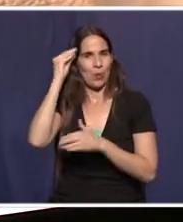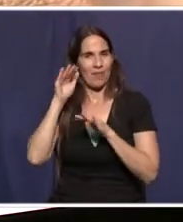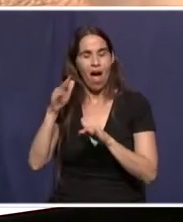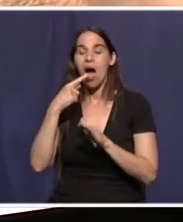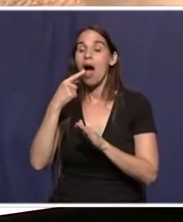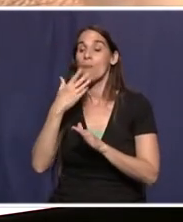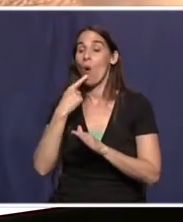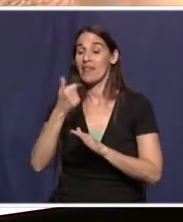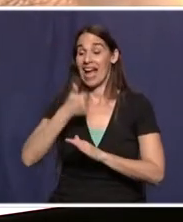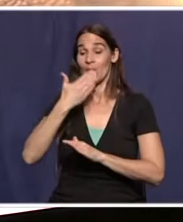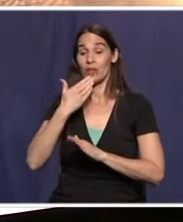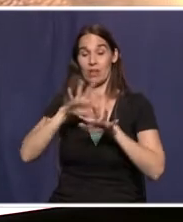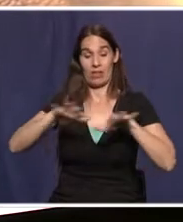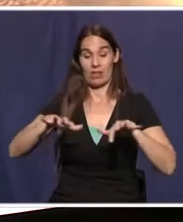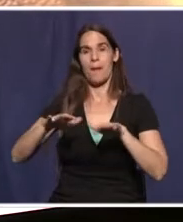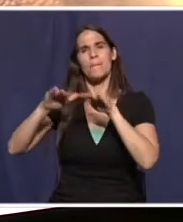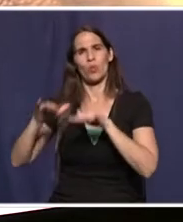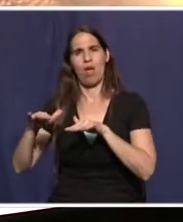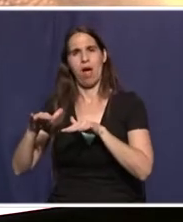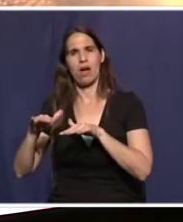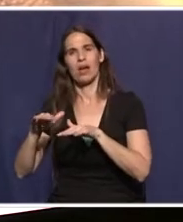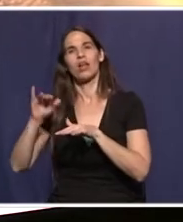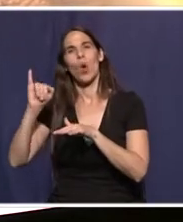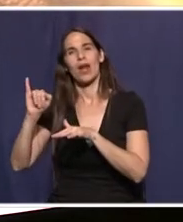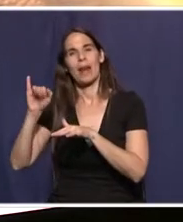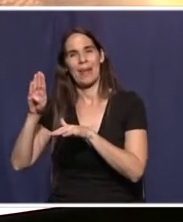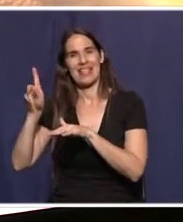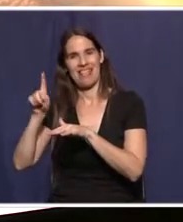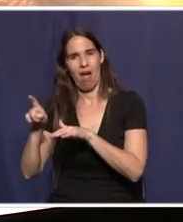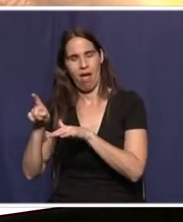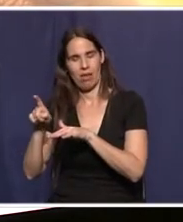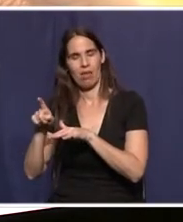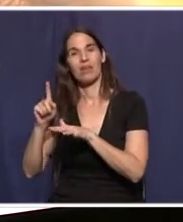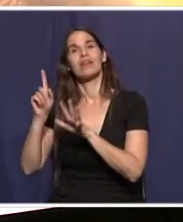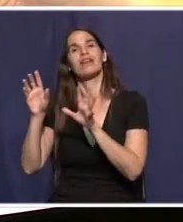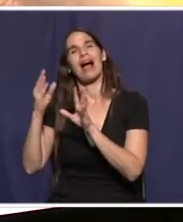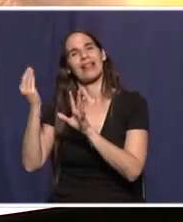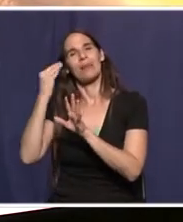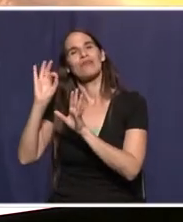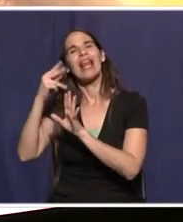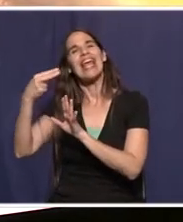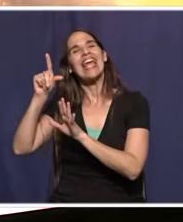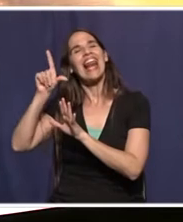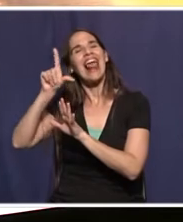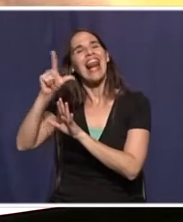The moderates, led by Rabban Yohanan ben Zakkai, a follower of Hillel the Elder, who favored peace,